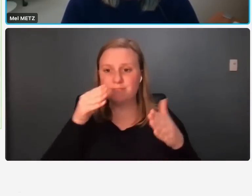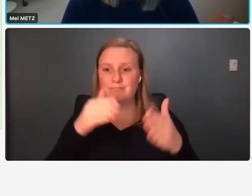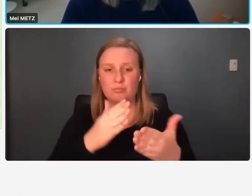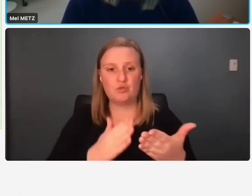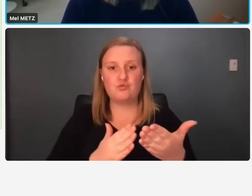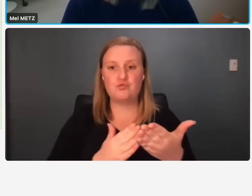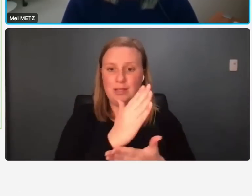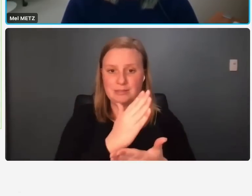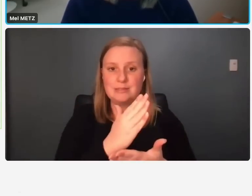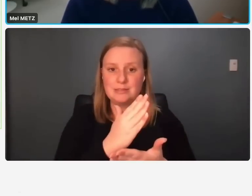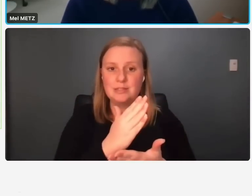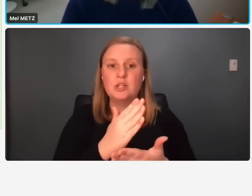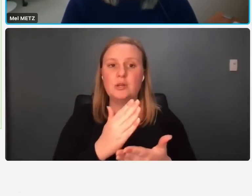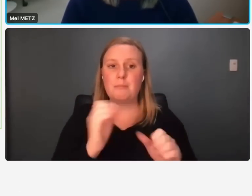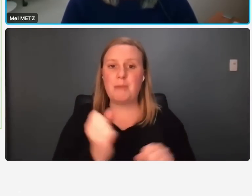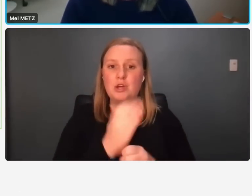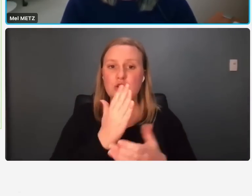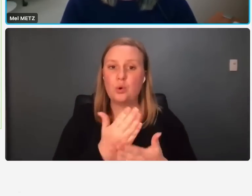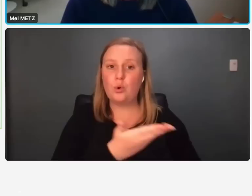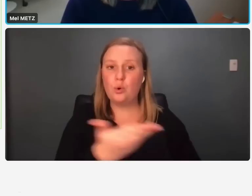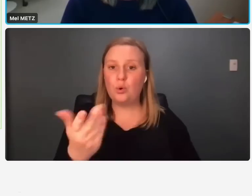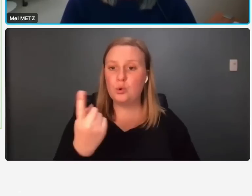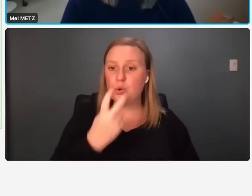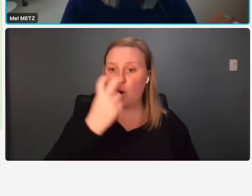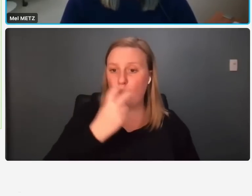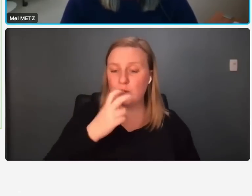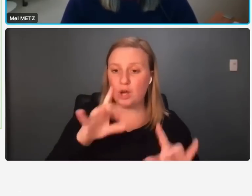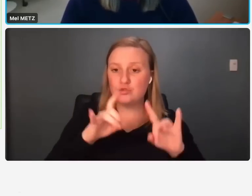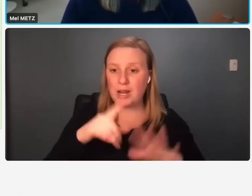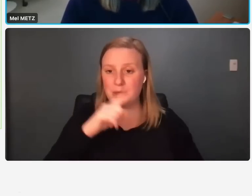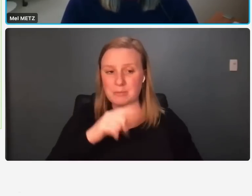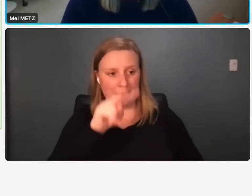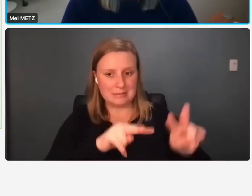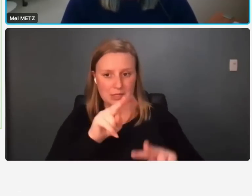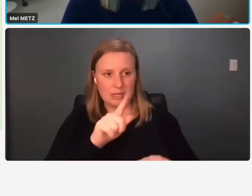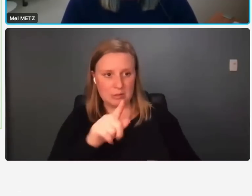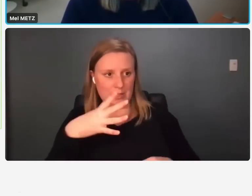older Australians to access aged care services they are assessed as needing as well as greater protection